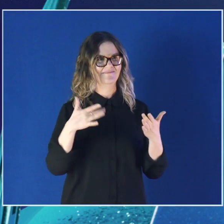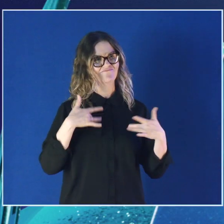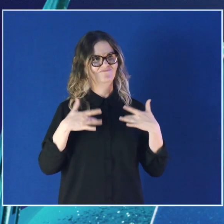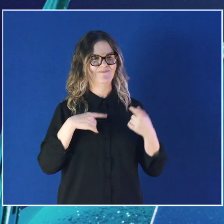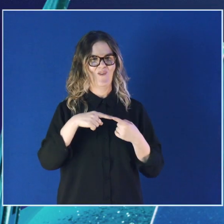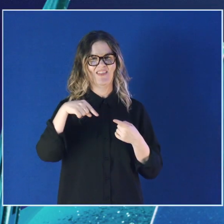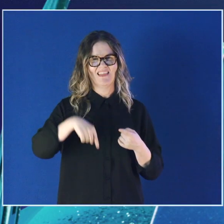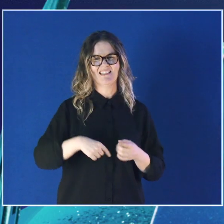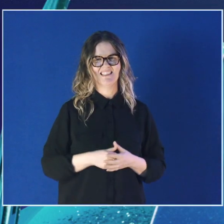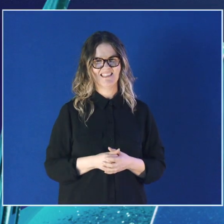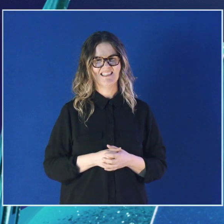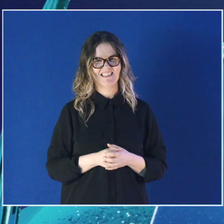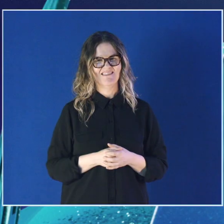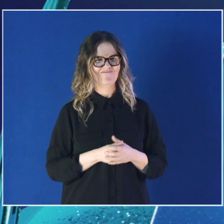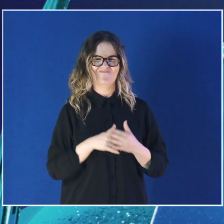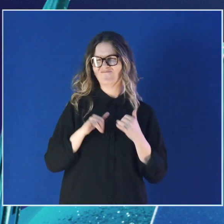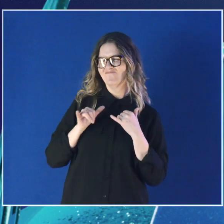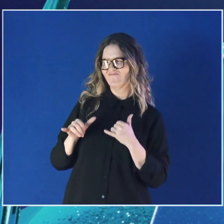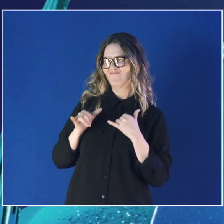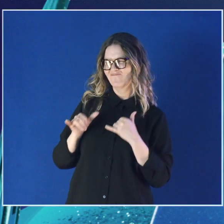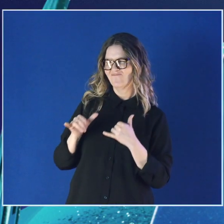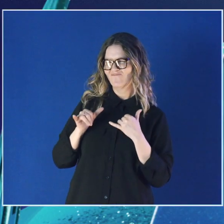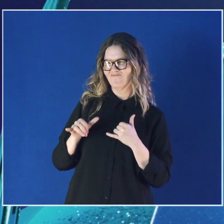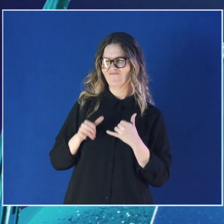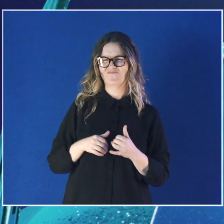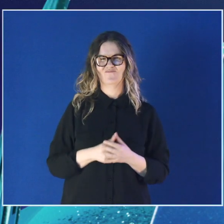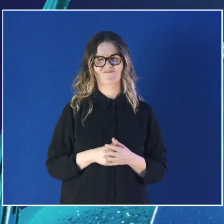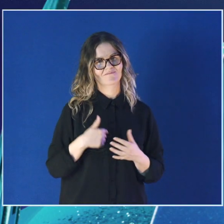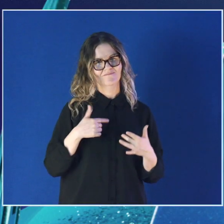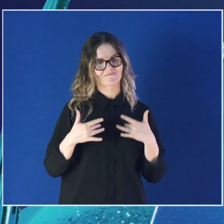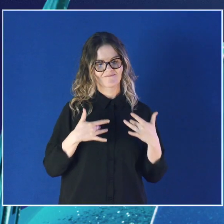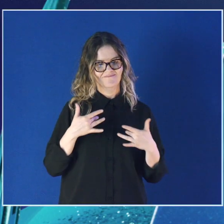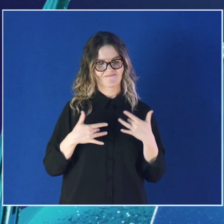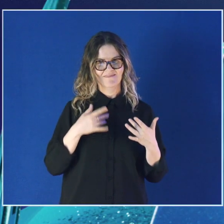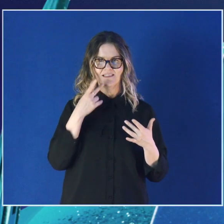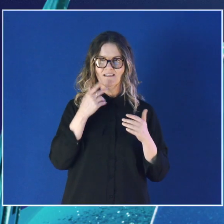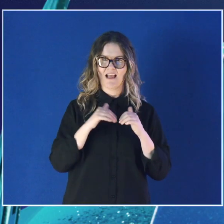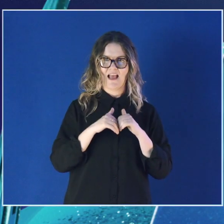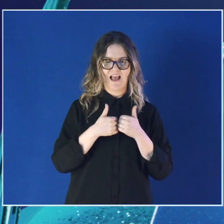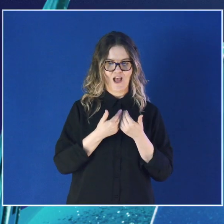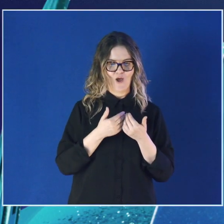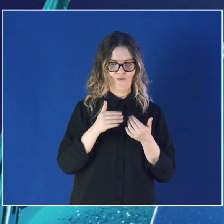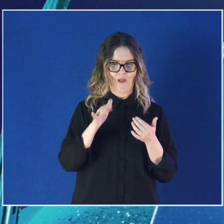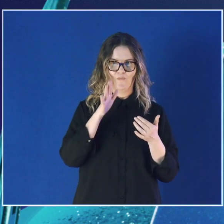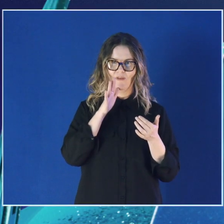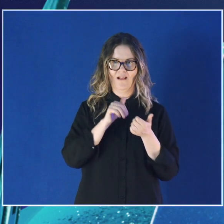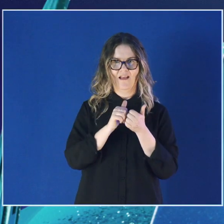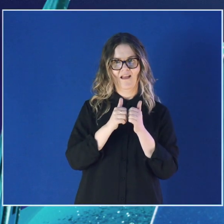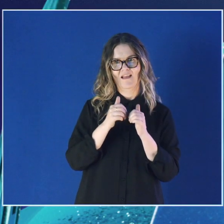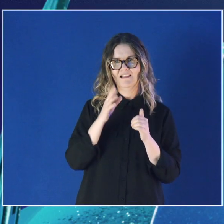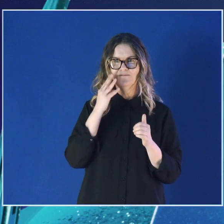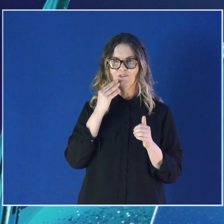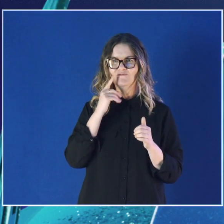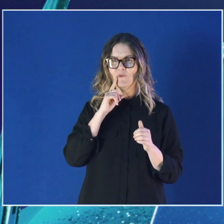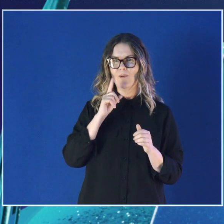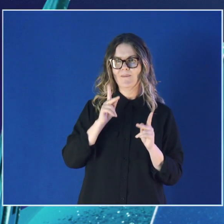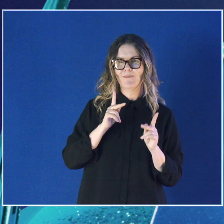I'm excited to see how this changes the experience for deaf and hard-of-hearing people using Teams. Then you think about the downstream impact